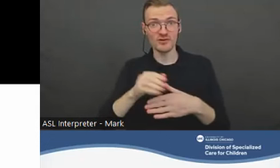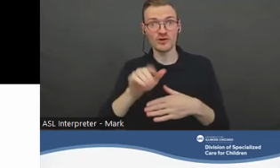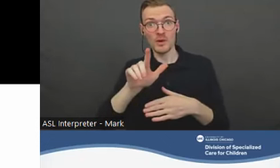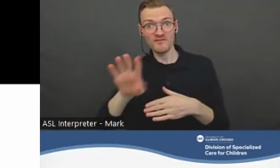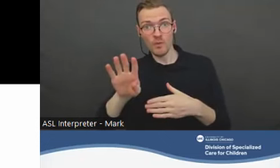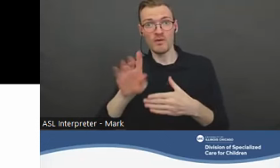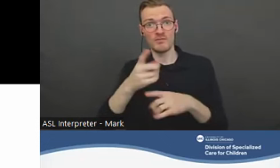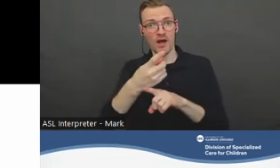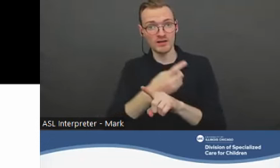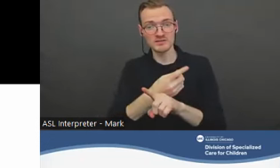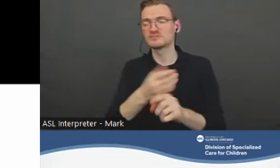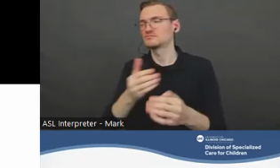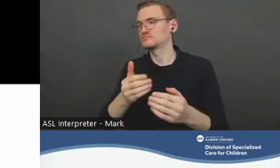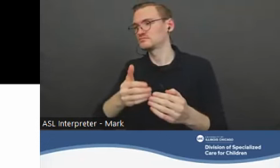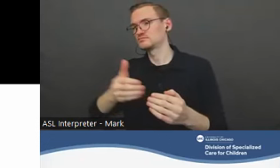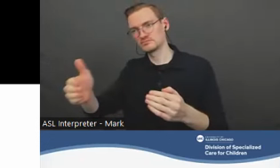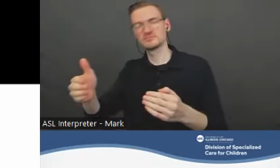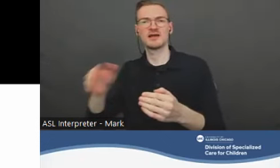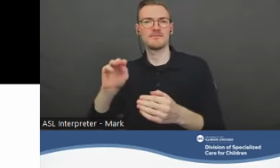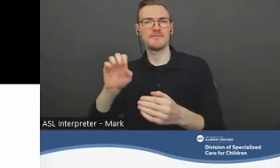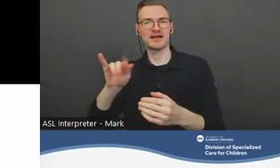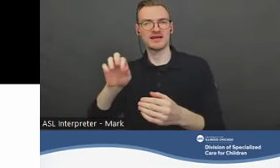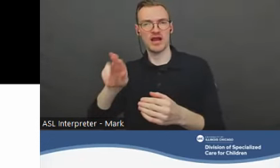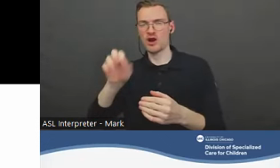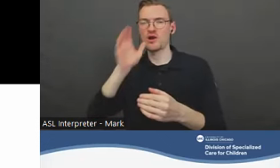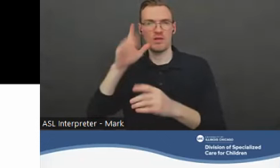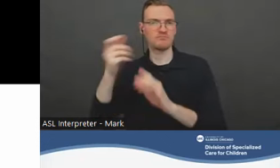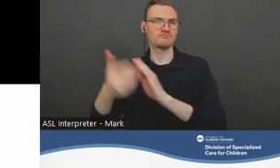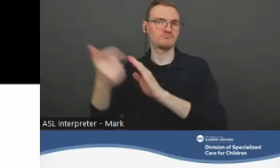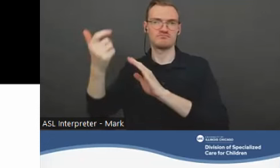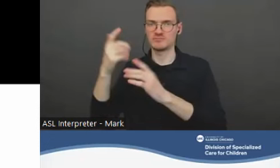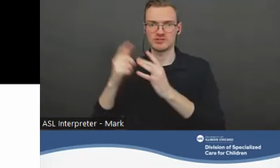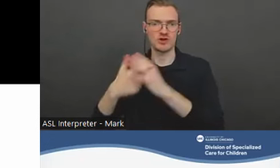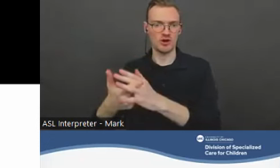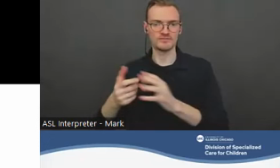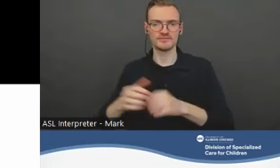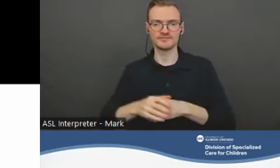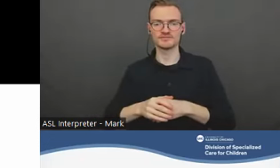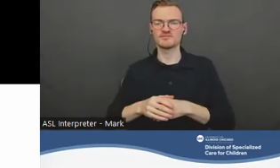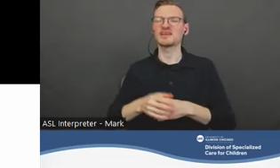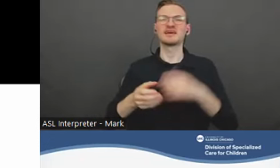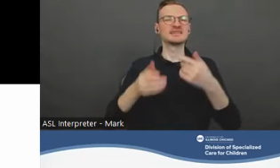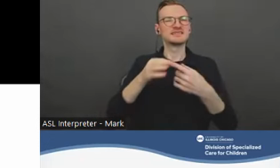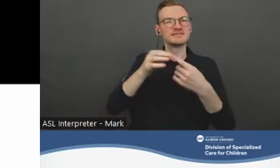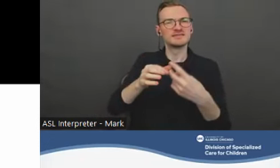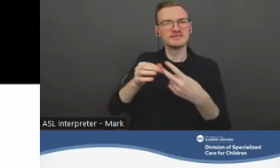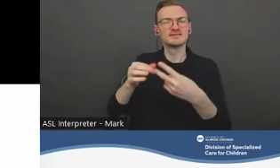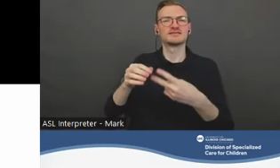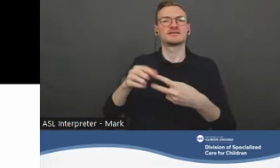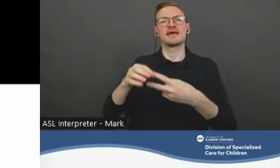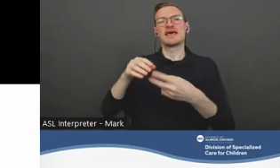any age could get Medicare if they have end-stage renal disease kidney disease or ALS which is also